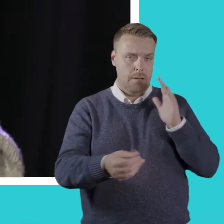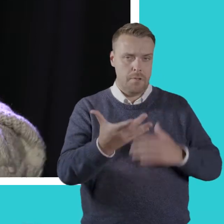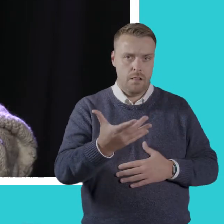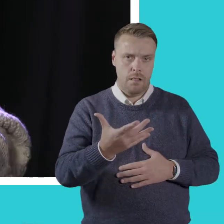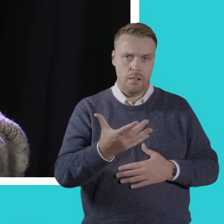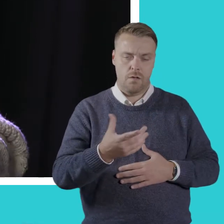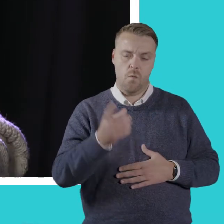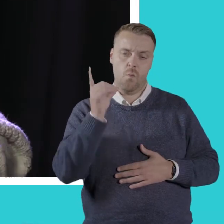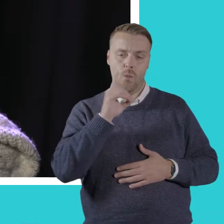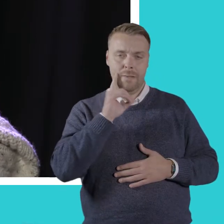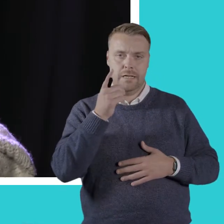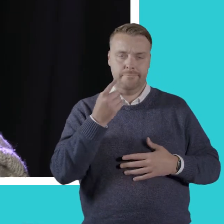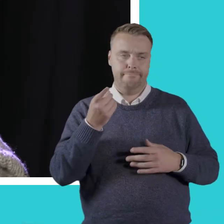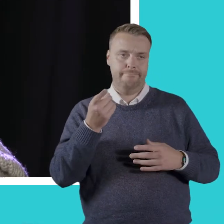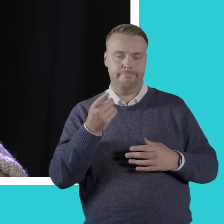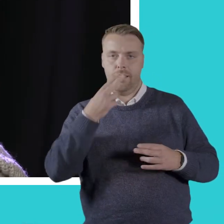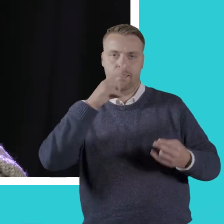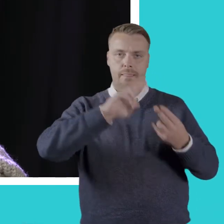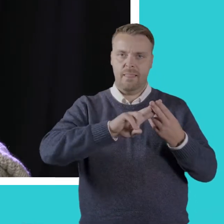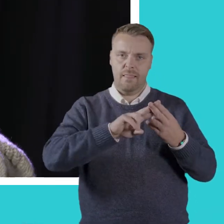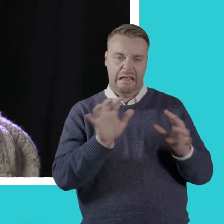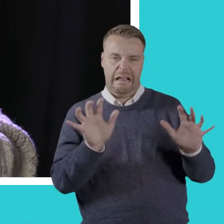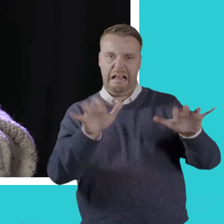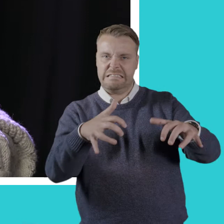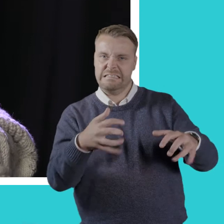catty towards each other in the workplace and they can't work well together. And sometimes I think